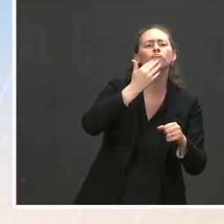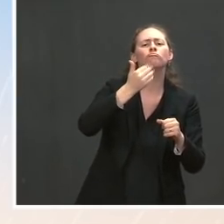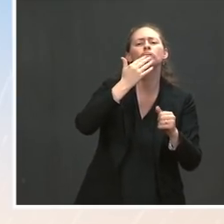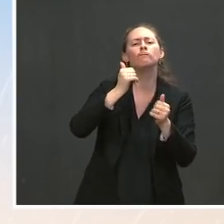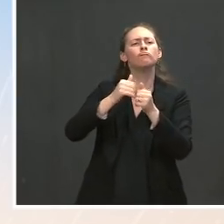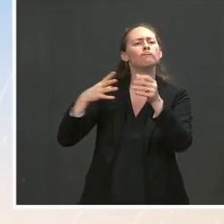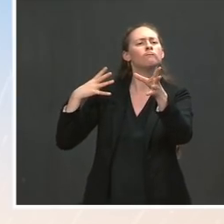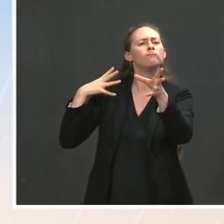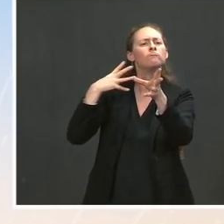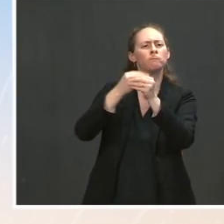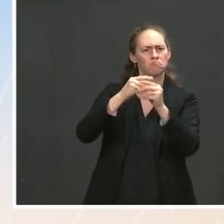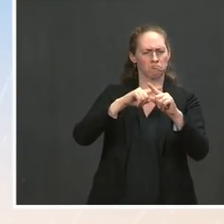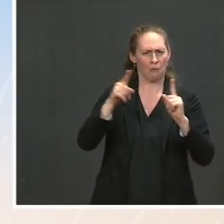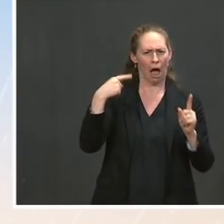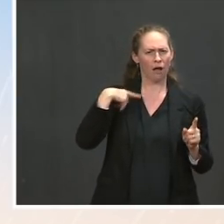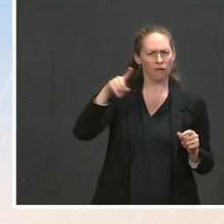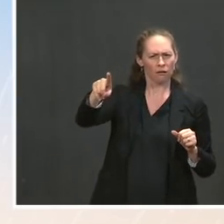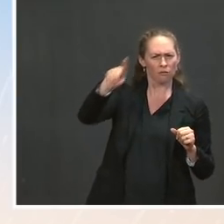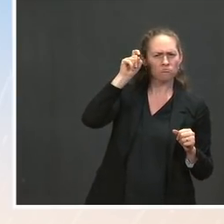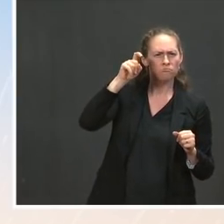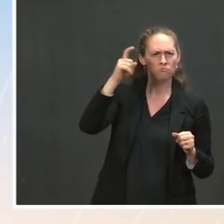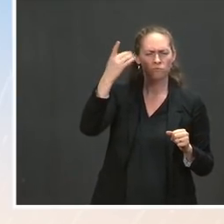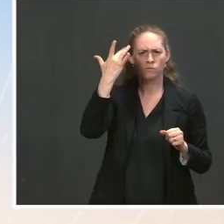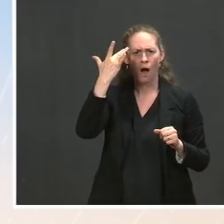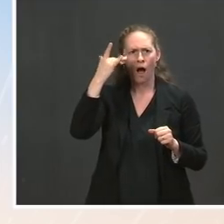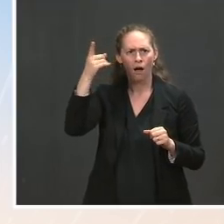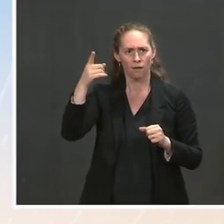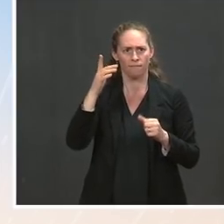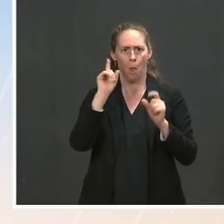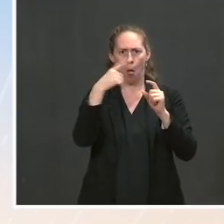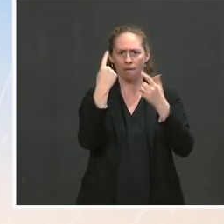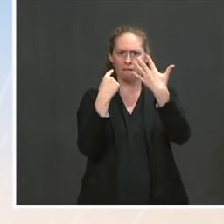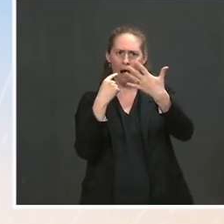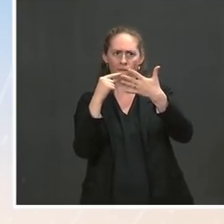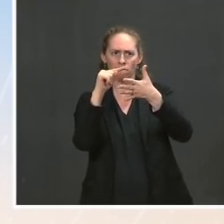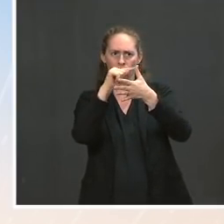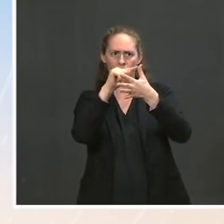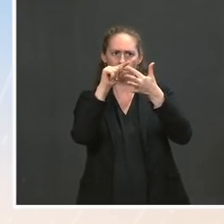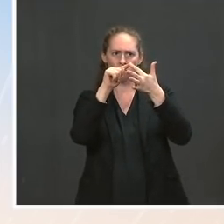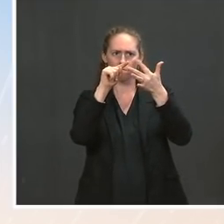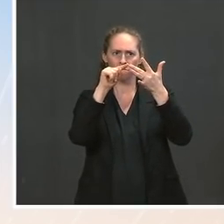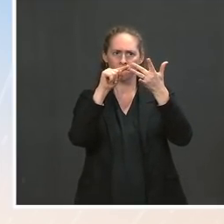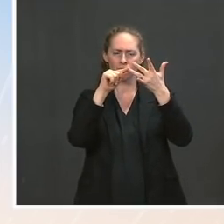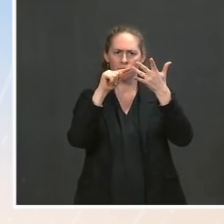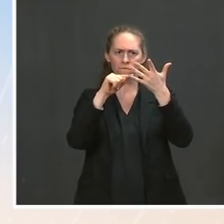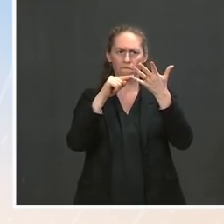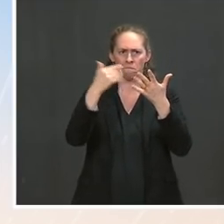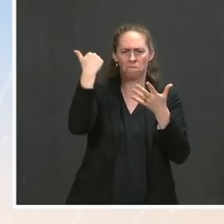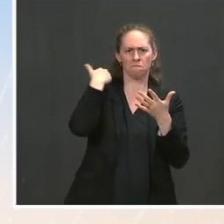The only member of the five network pool never on it, dating back to when he resumed in-person events in Wilmington